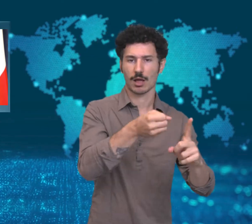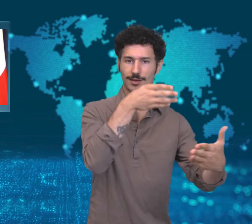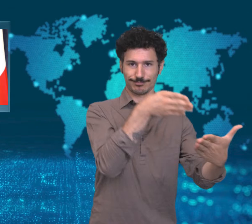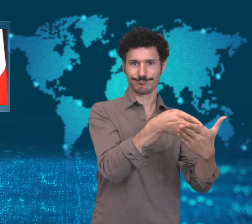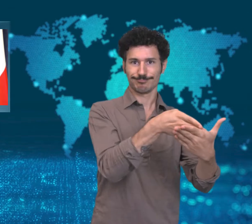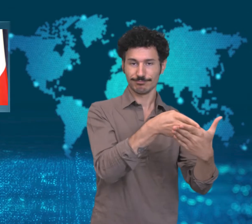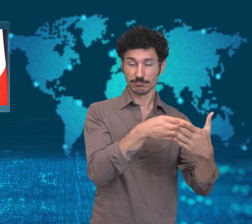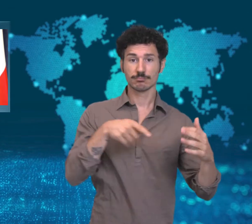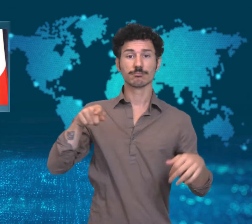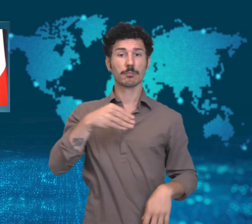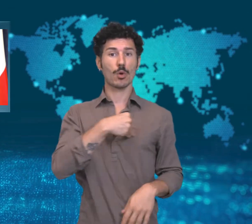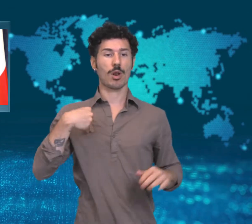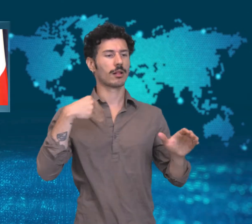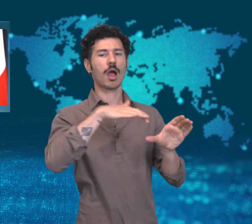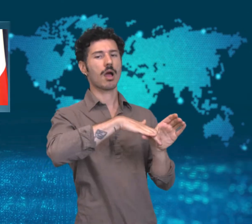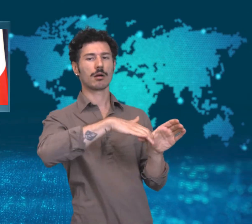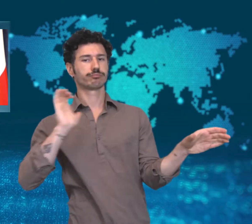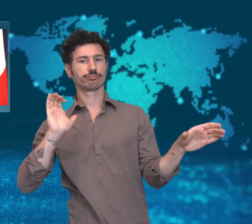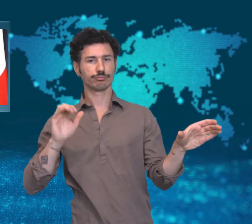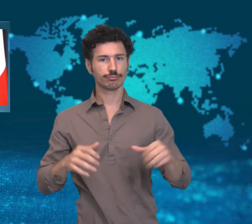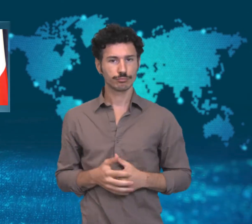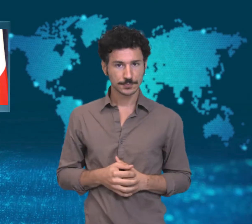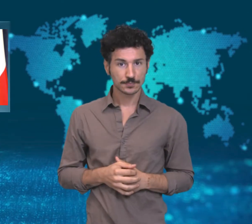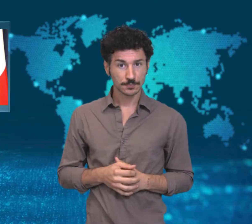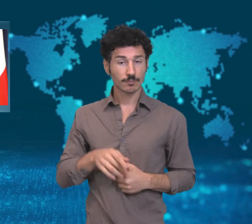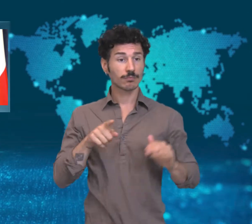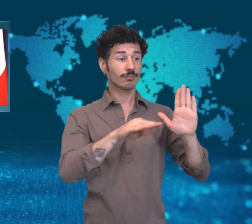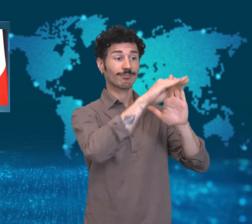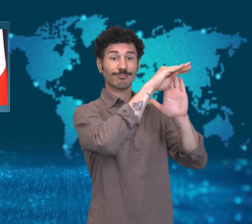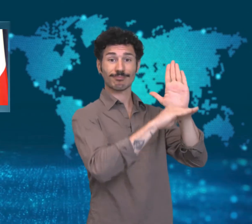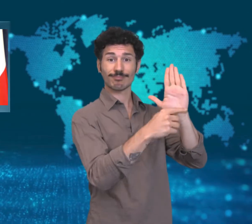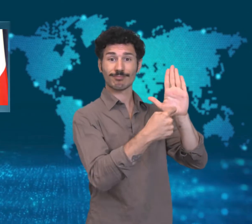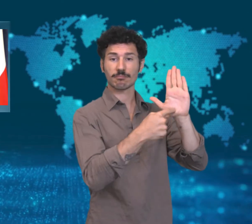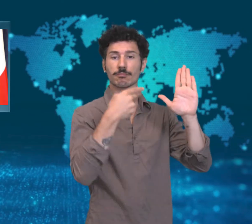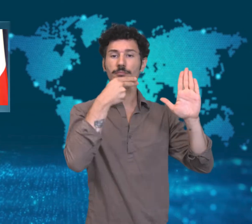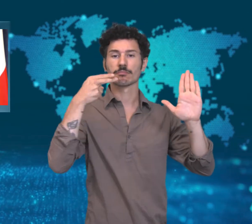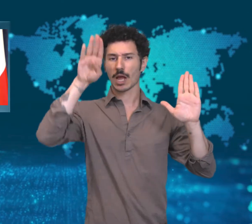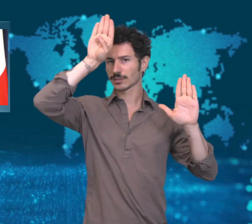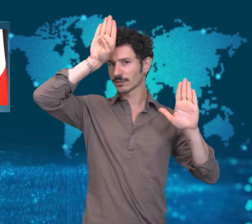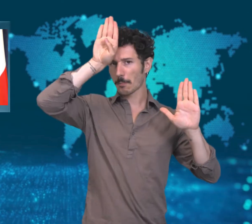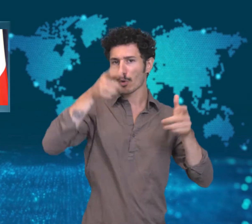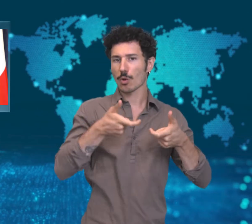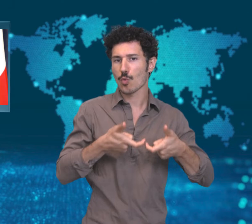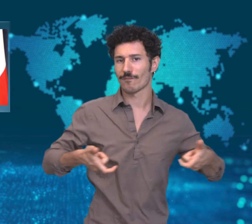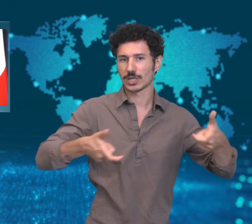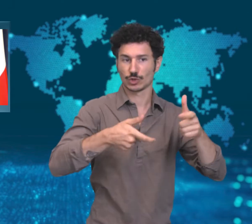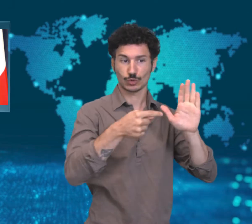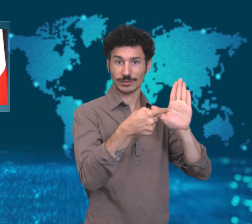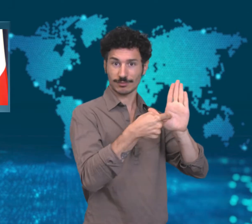European Union (EU) treaty on violence against women.